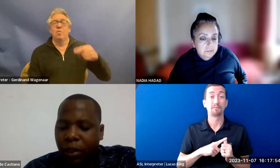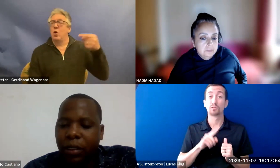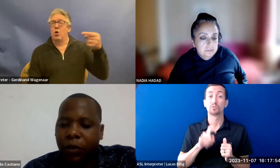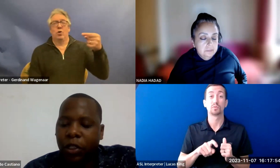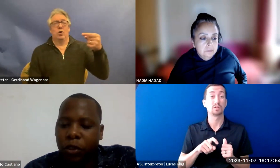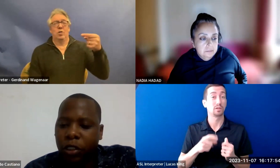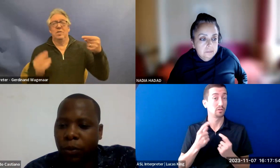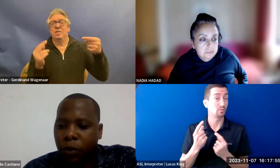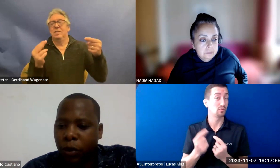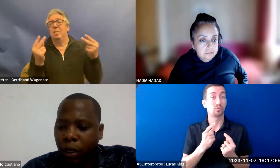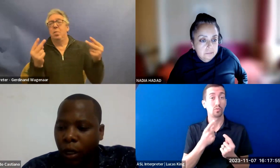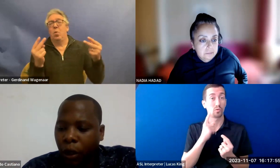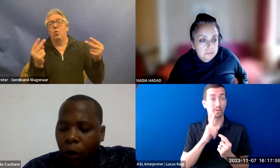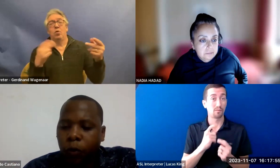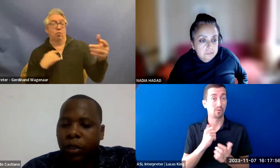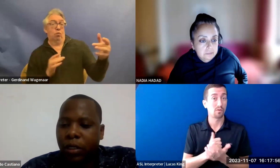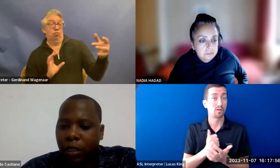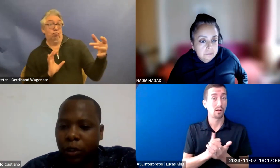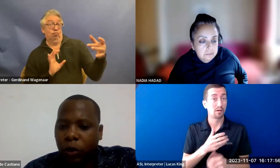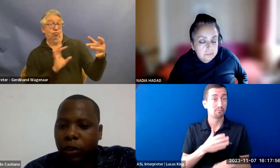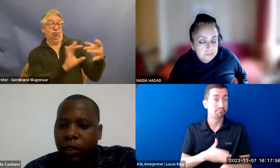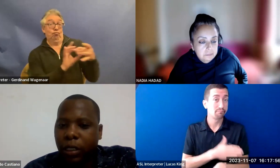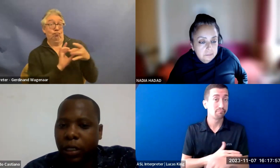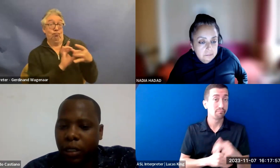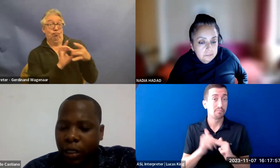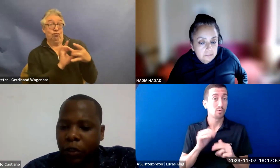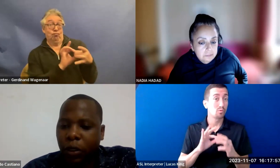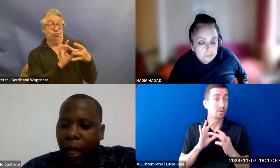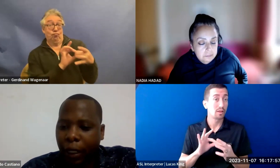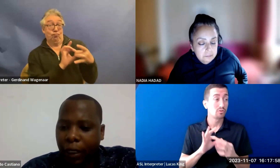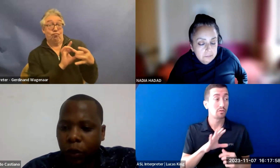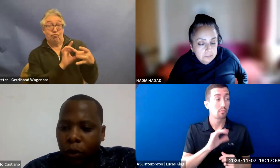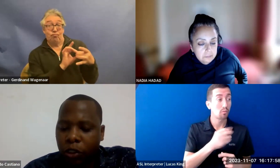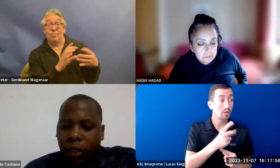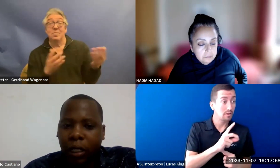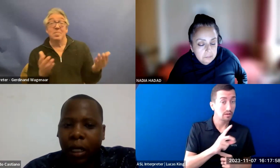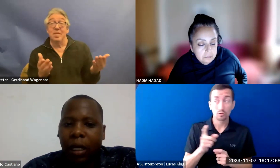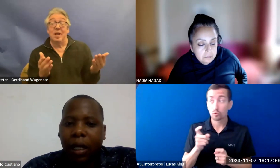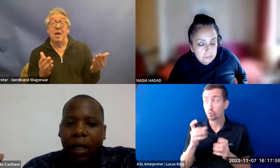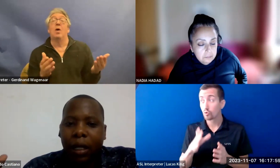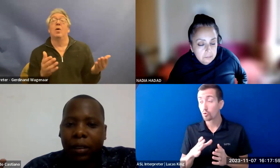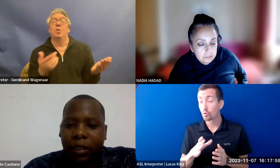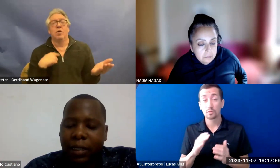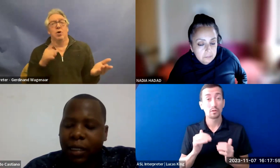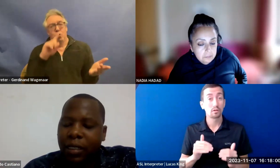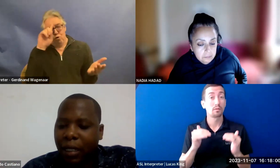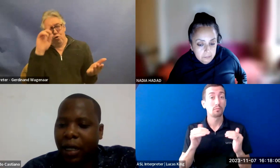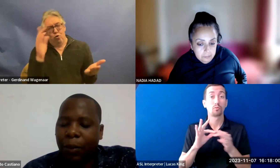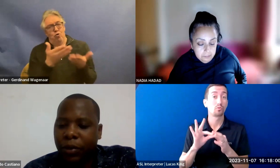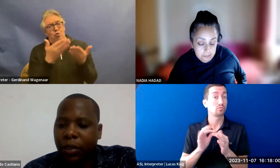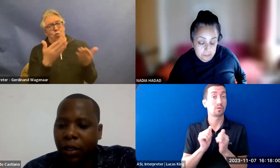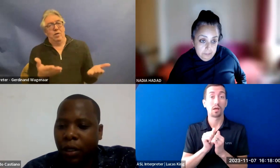to build a relationship between OPDs and donors is actually acknowledging the existing gaps